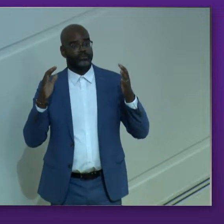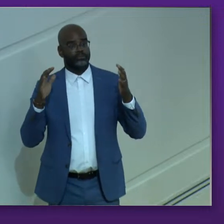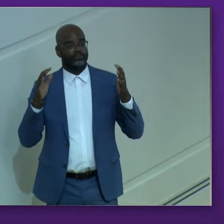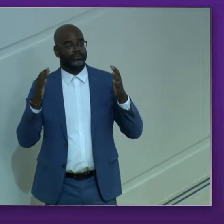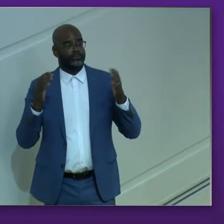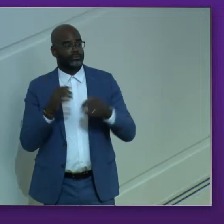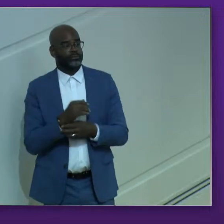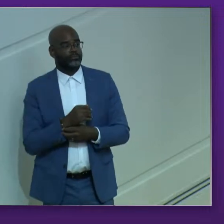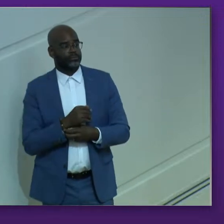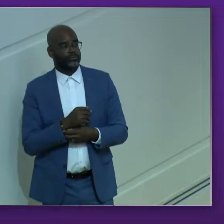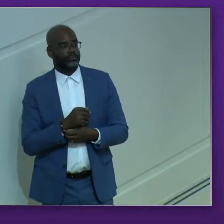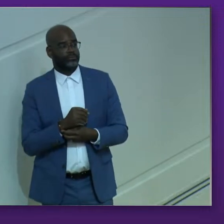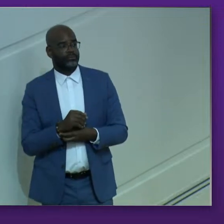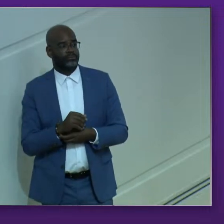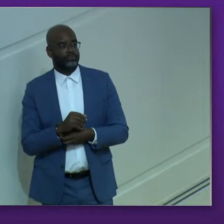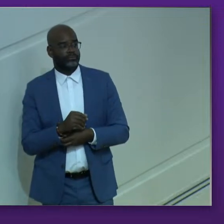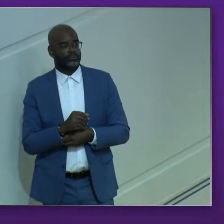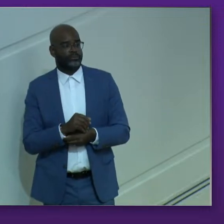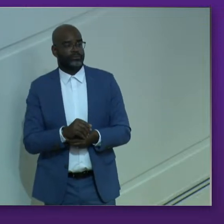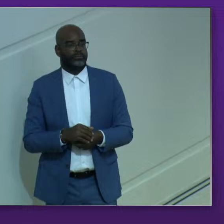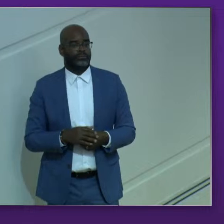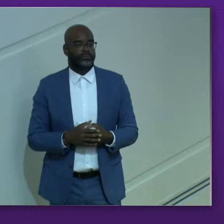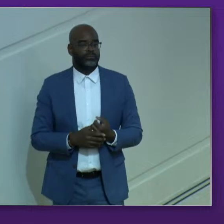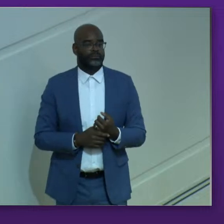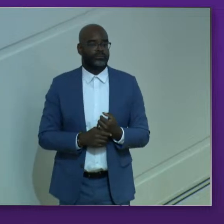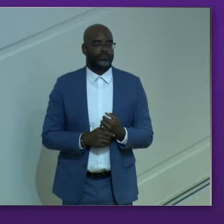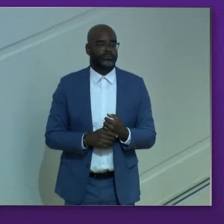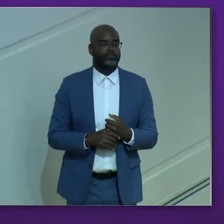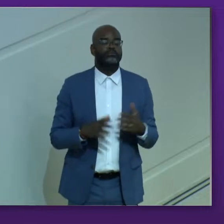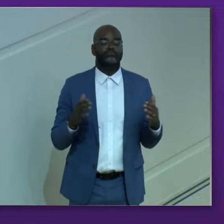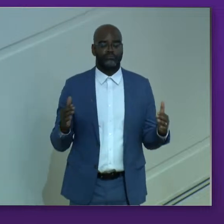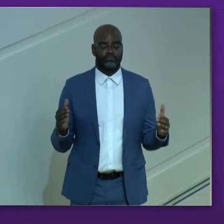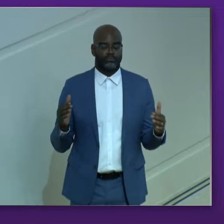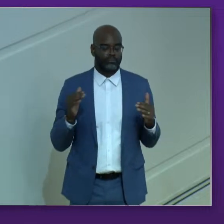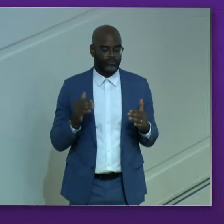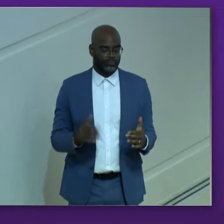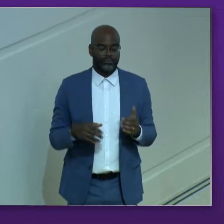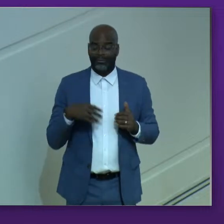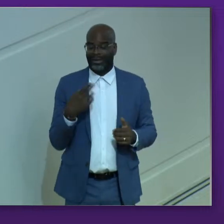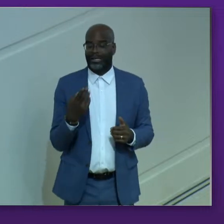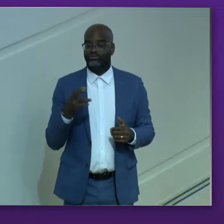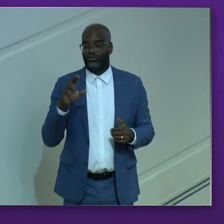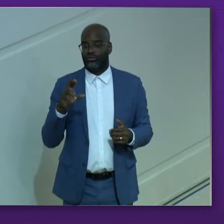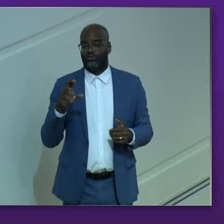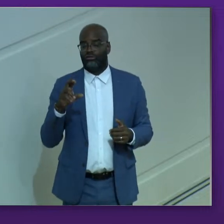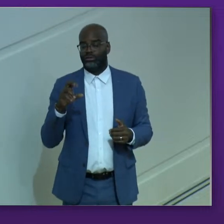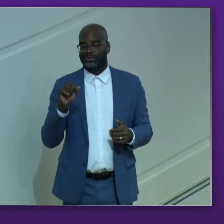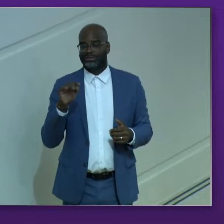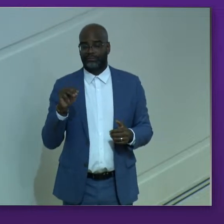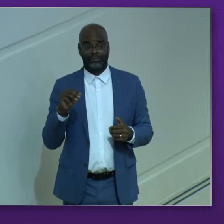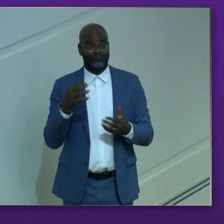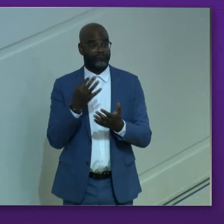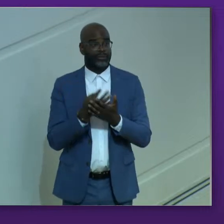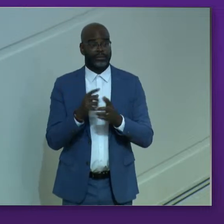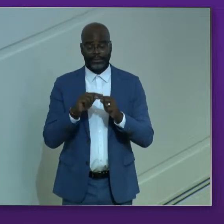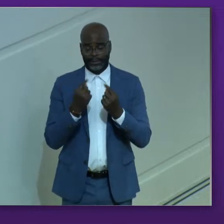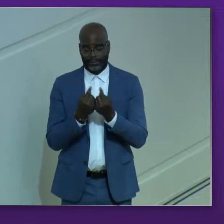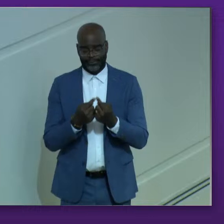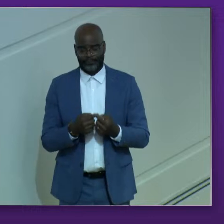ON THE S ON HSI SERVING THIS THE TASK FORCE REPORT PROVIDED RECOMMENDATIONS AND DIRECTIONS FOR THE FUTURE AND I HAVE SEEN